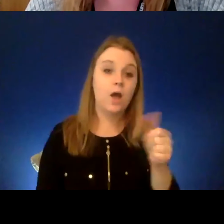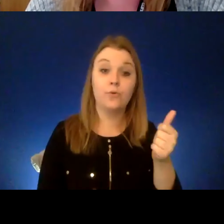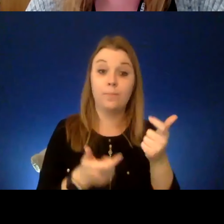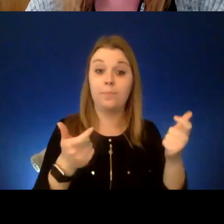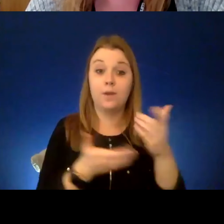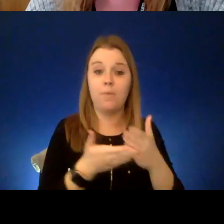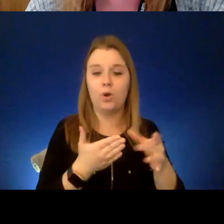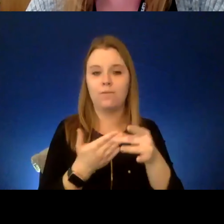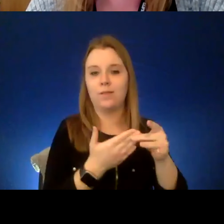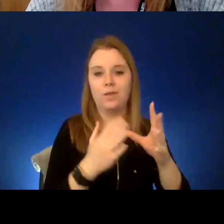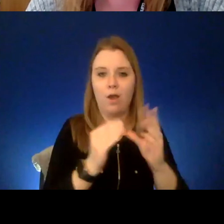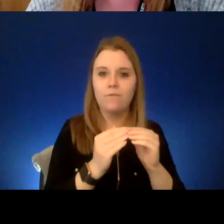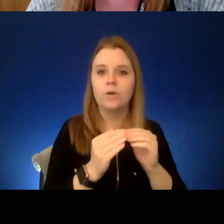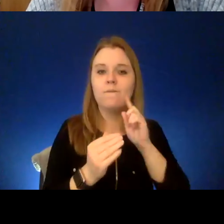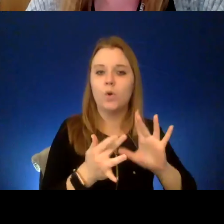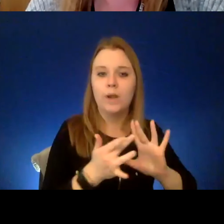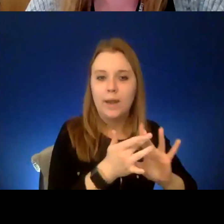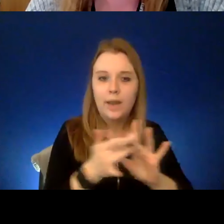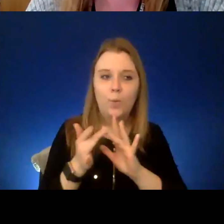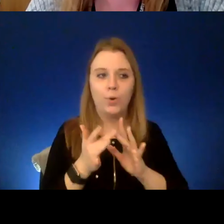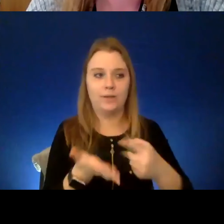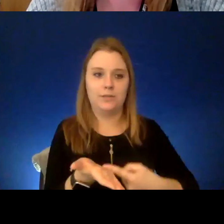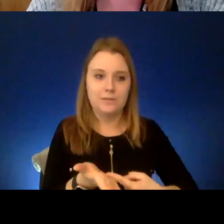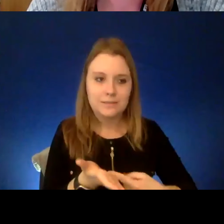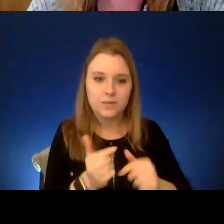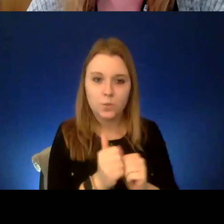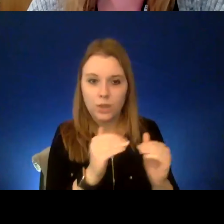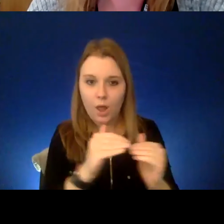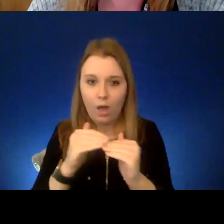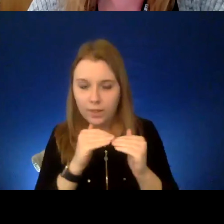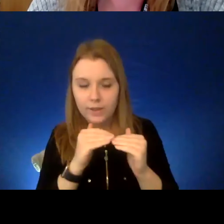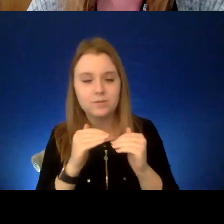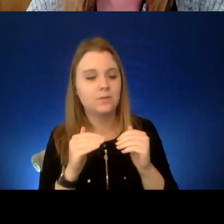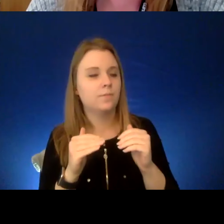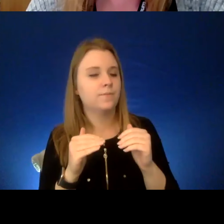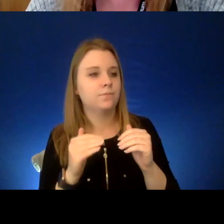networking and discussing things with colleagues and sharing and learning information.